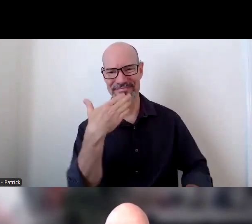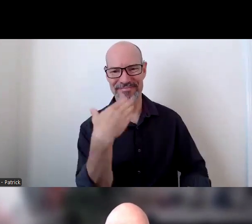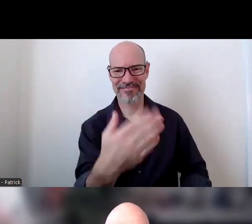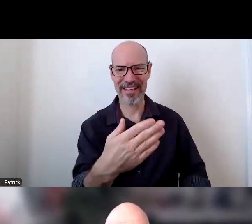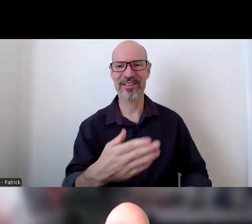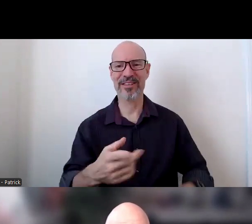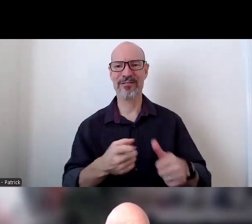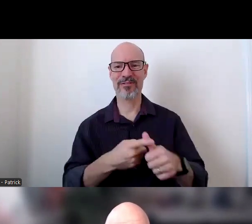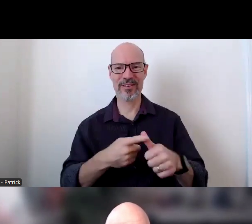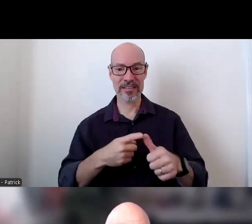First of all, I want to make a